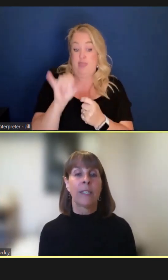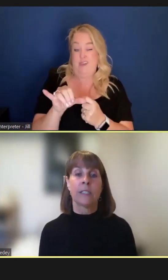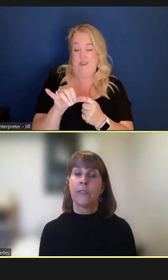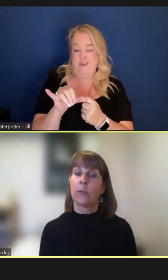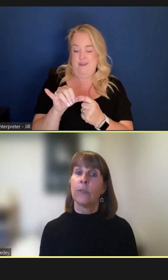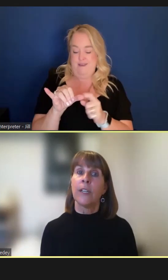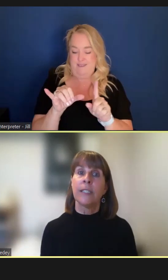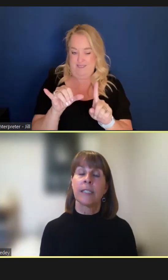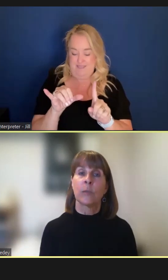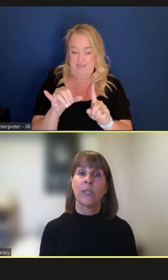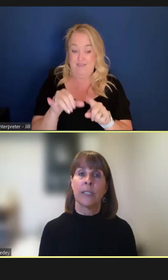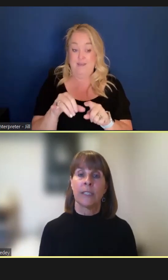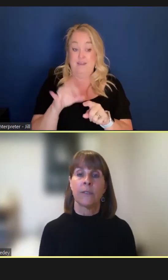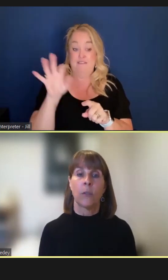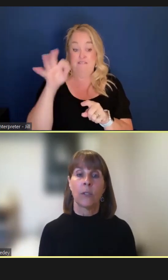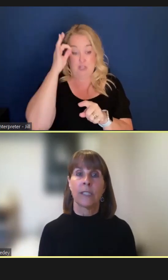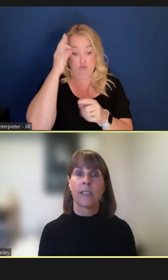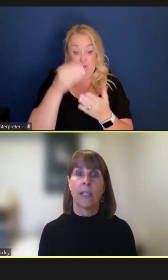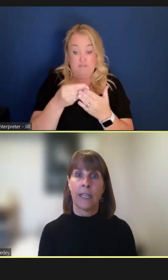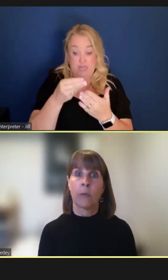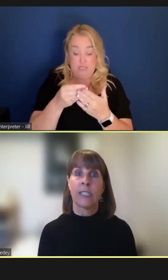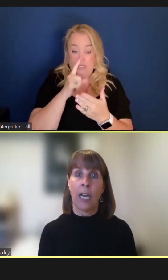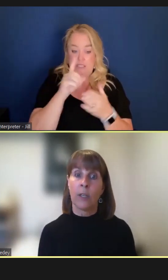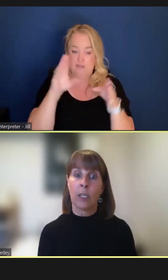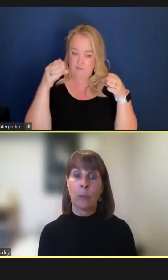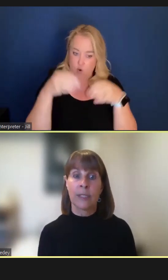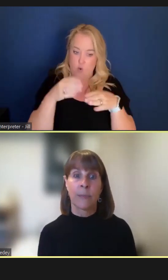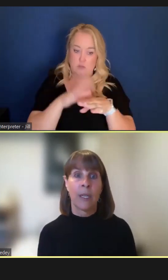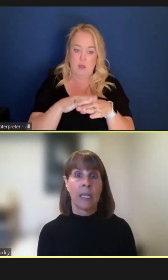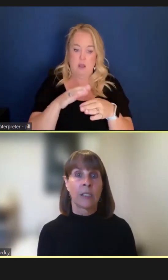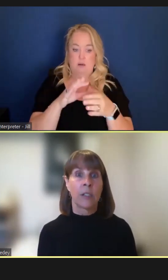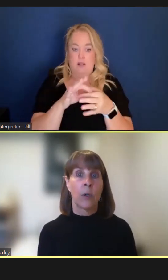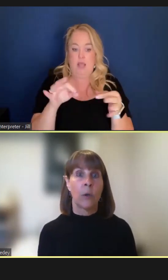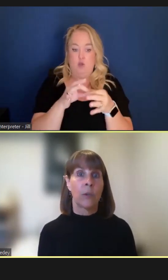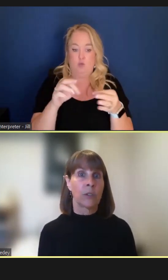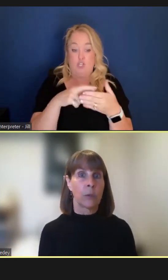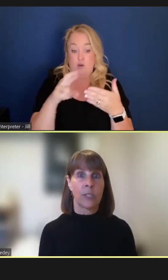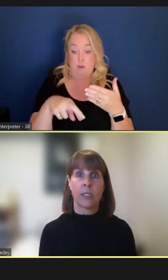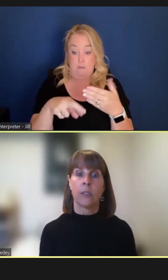Federal funding is beginning to focus on language outcomes so there's a recent